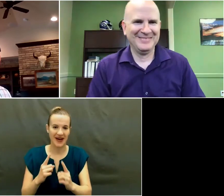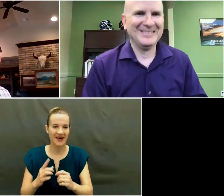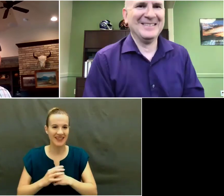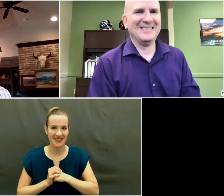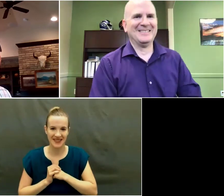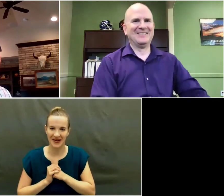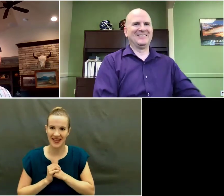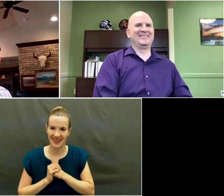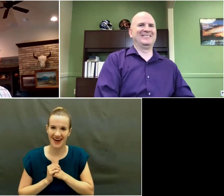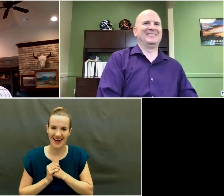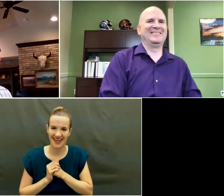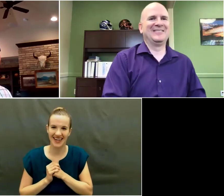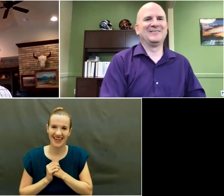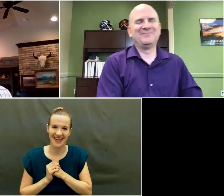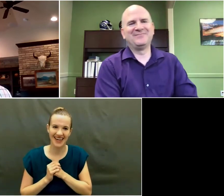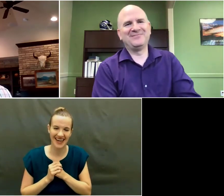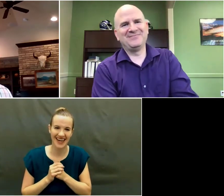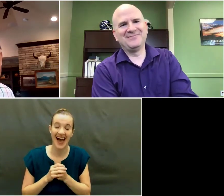Steve: Oh, yes, it's longer than I thought.